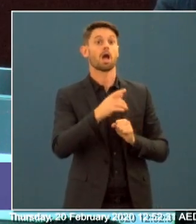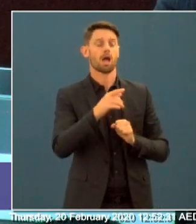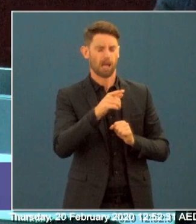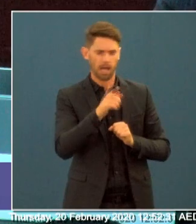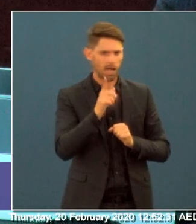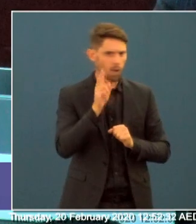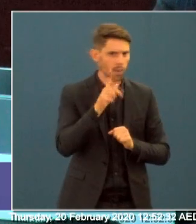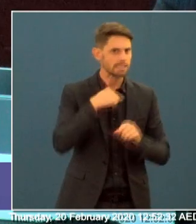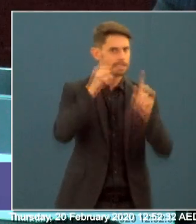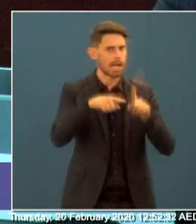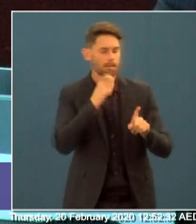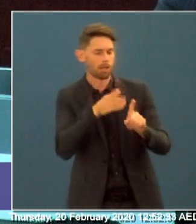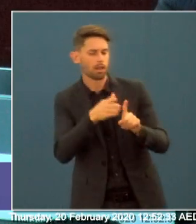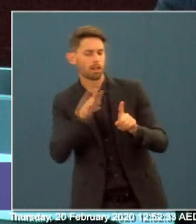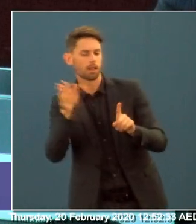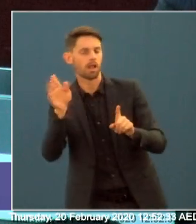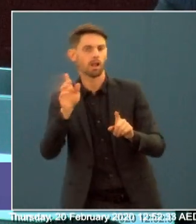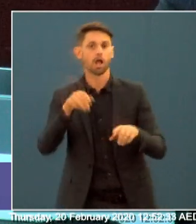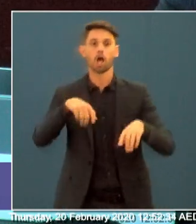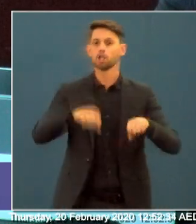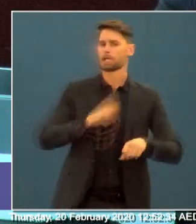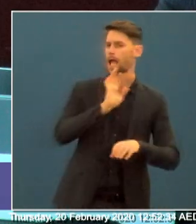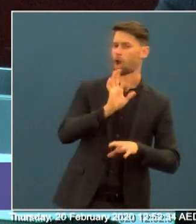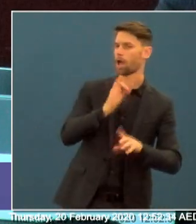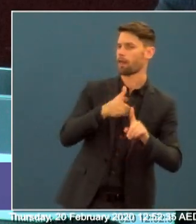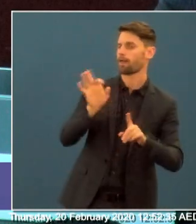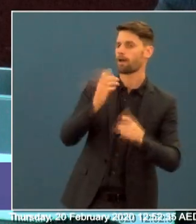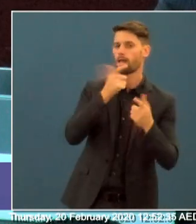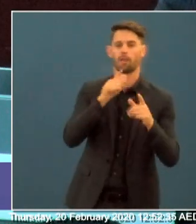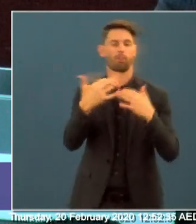I wouldn't regard it as straying, Ms Eastman. ...report. I've got one matter to finish, in terms of need.